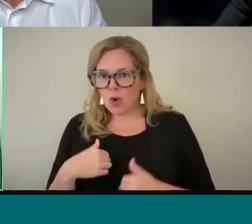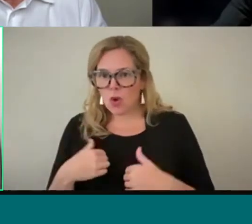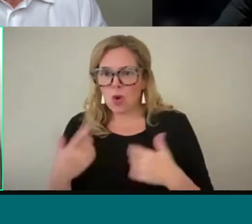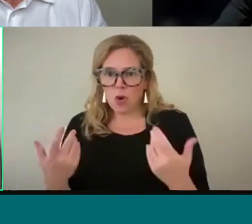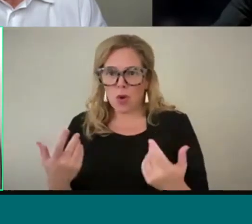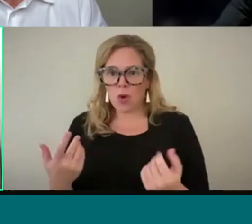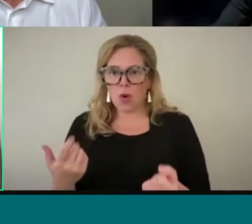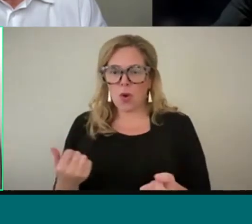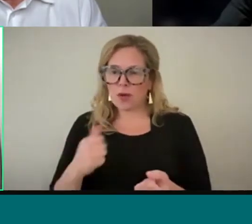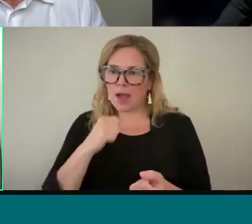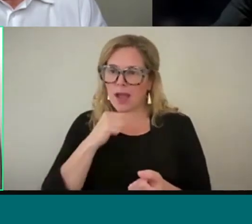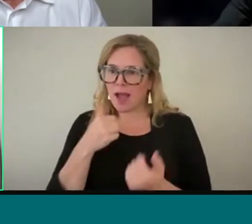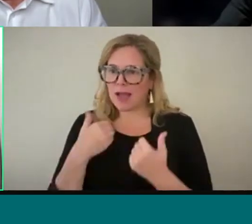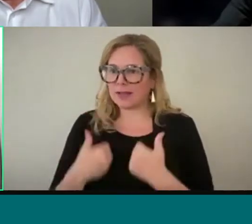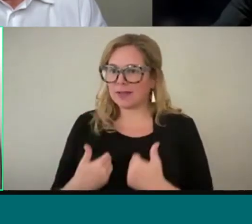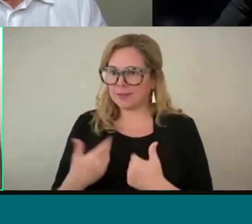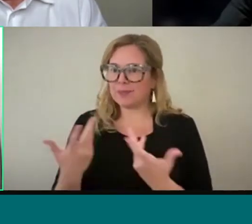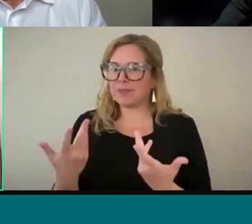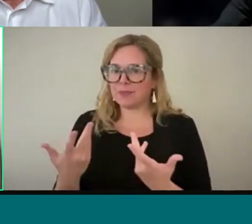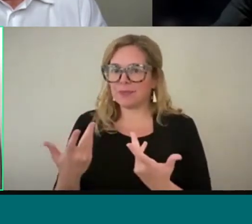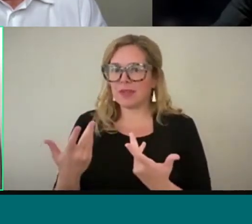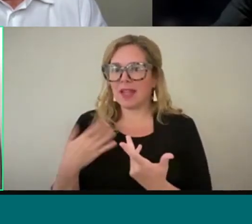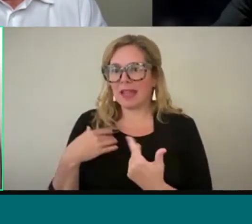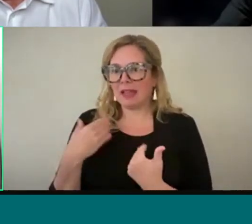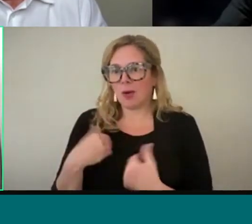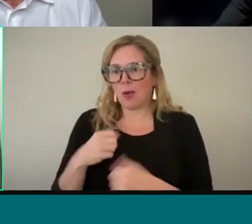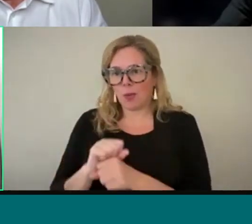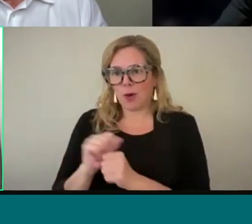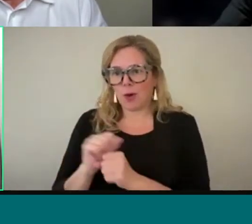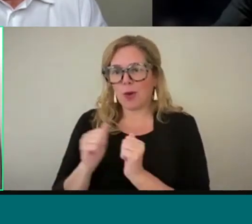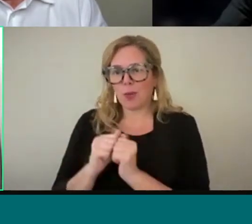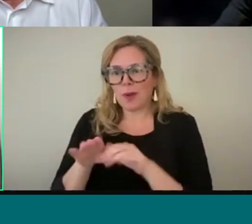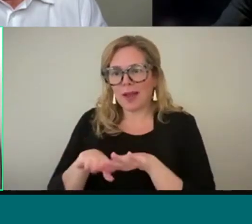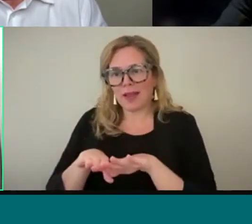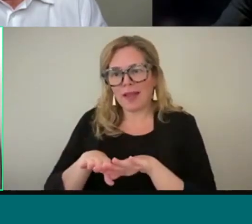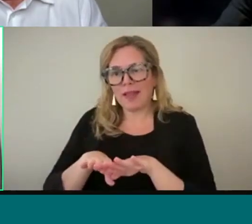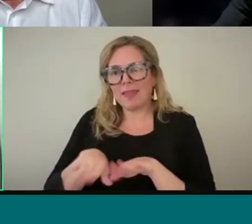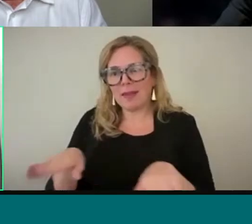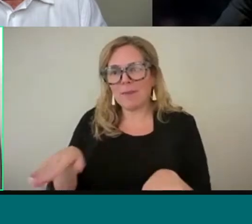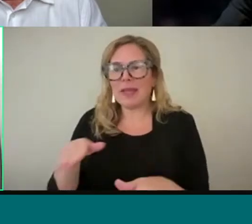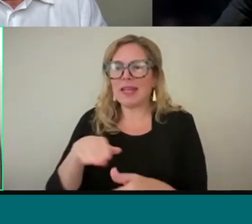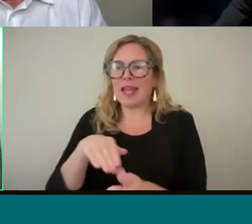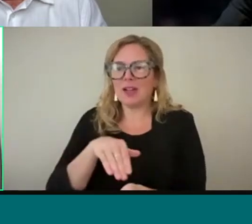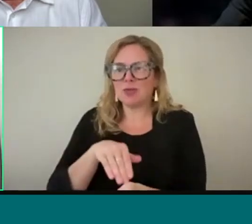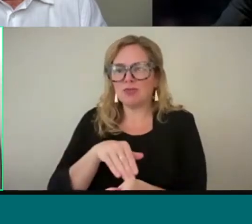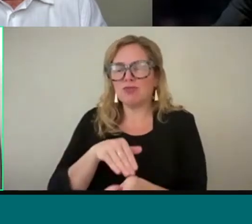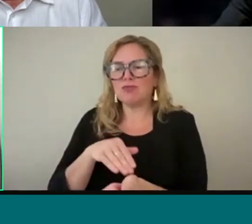us as pediatric endocrinologists go. Some states have maybe one or two, and so before Telehealth,